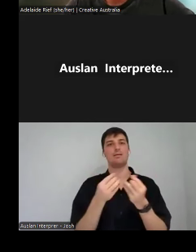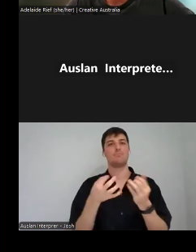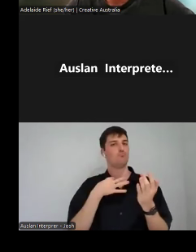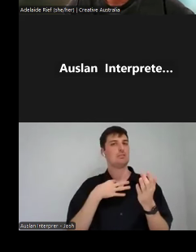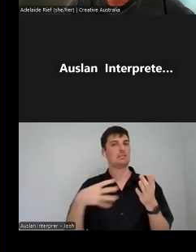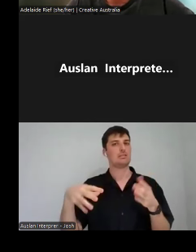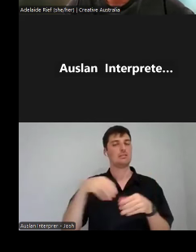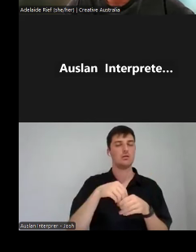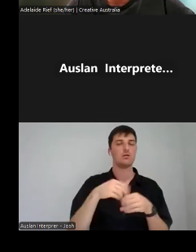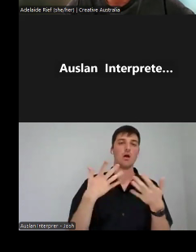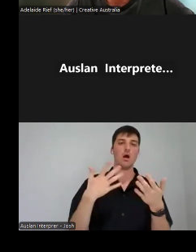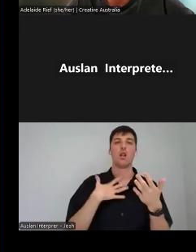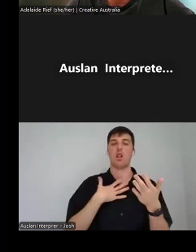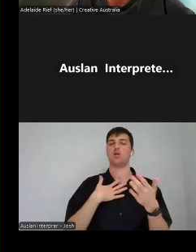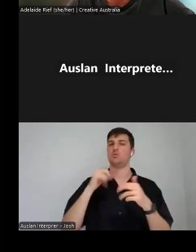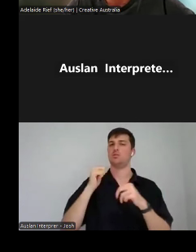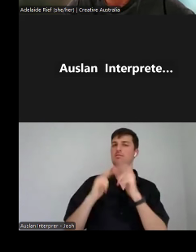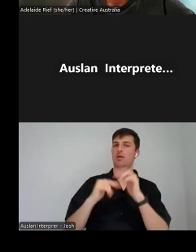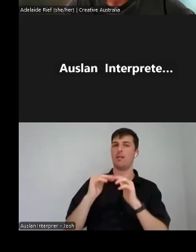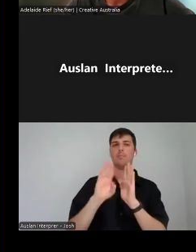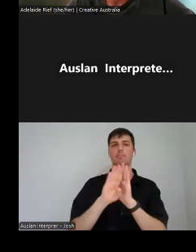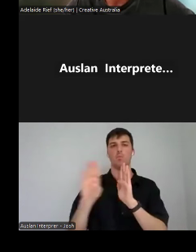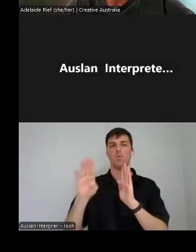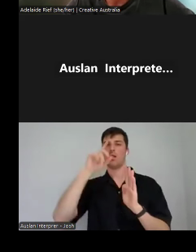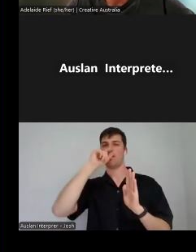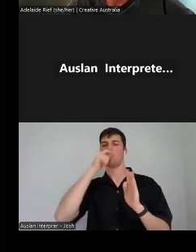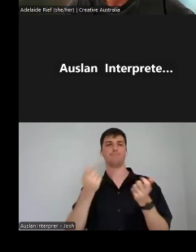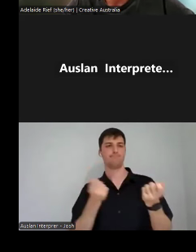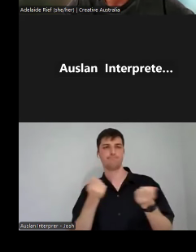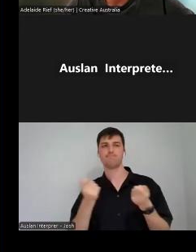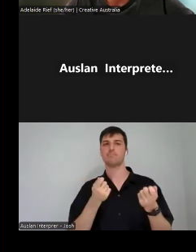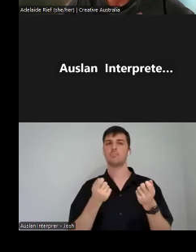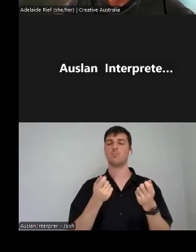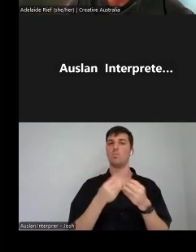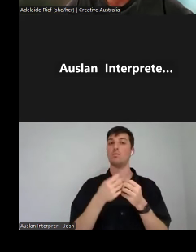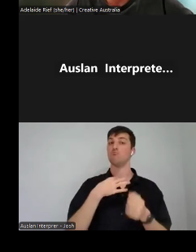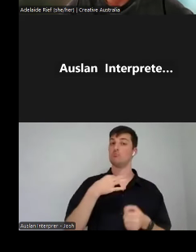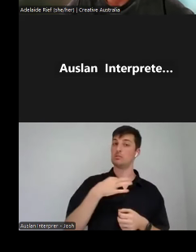like to develop the Board's capability to deal with those risks. So those are just a couple of